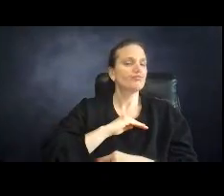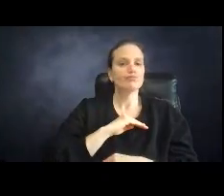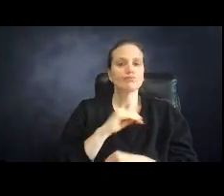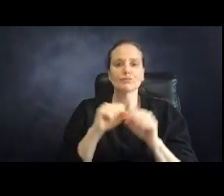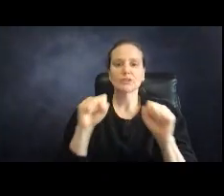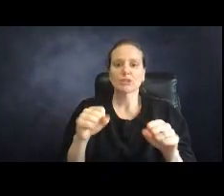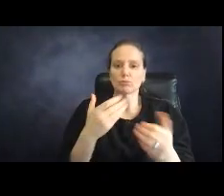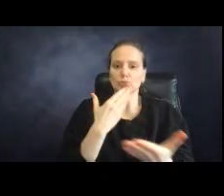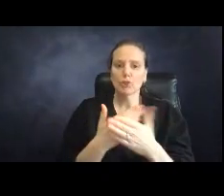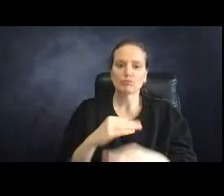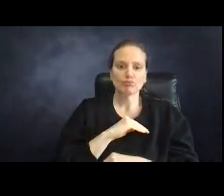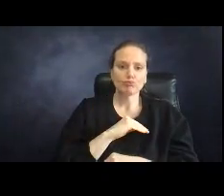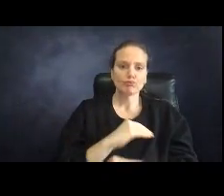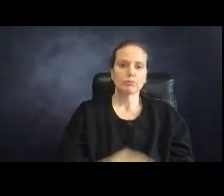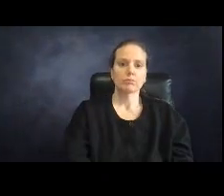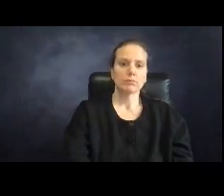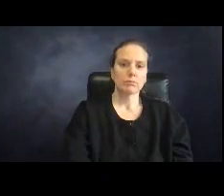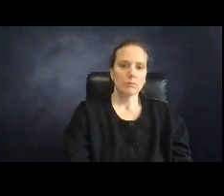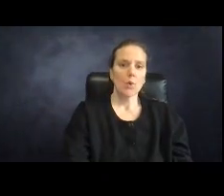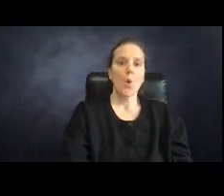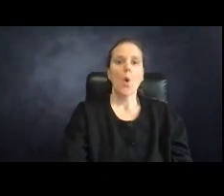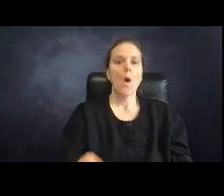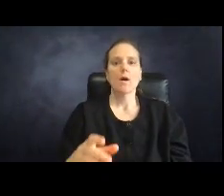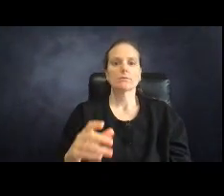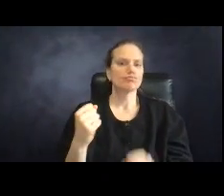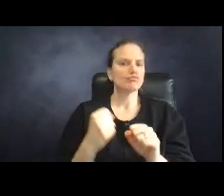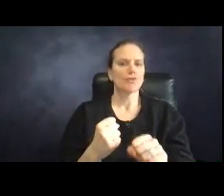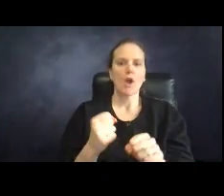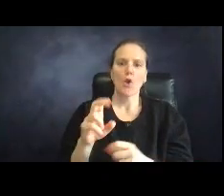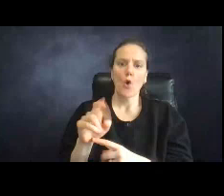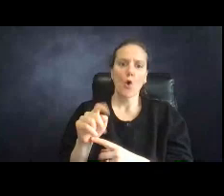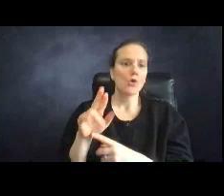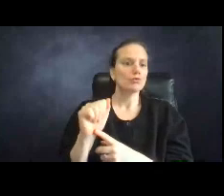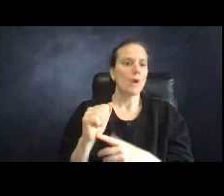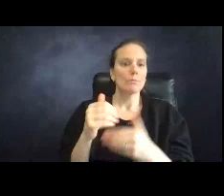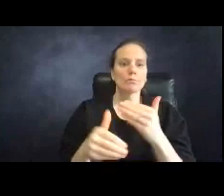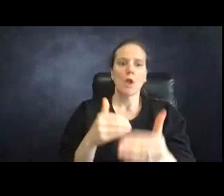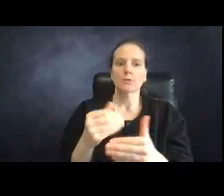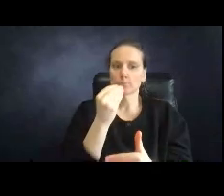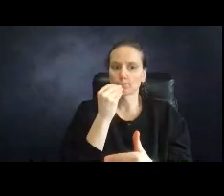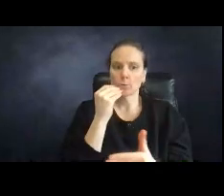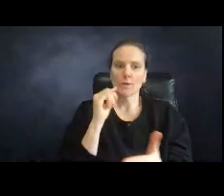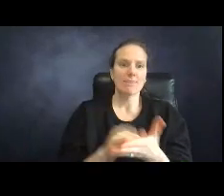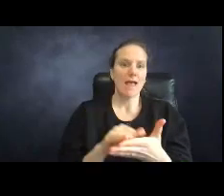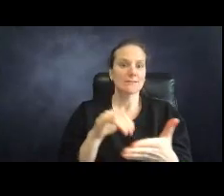We're good. But ultra processed foods are now, and the studies are, the studies are getting, they're,